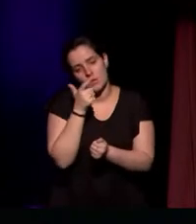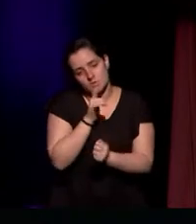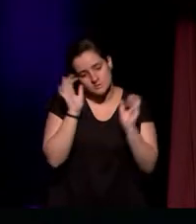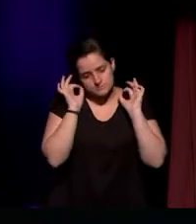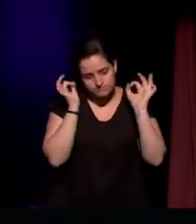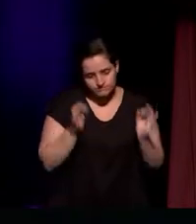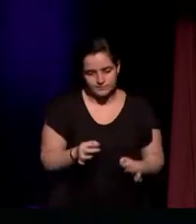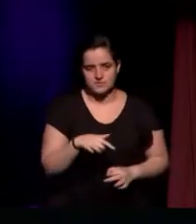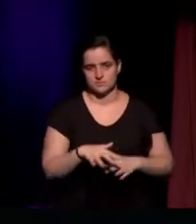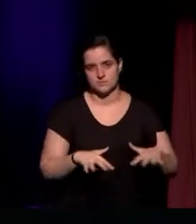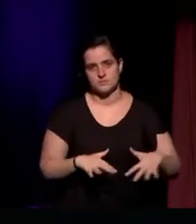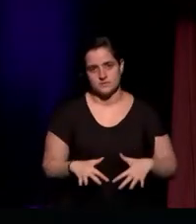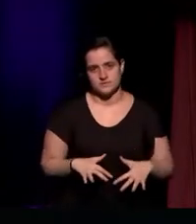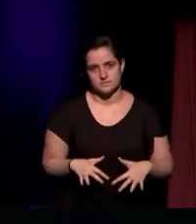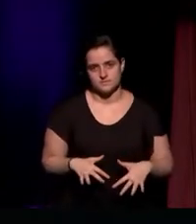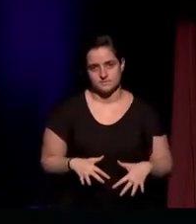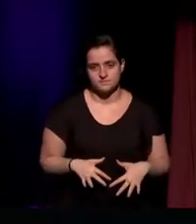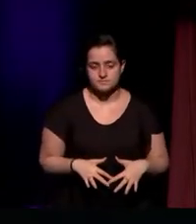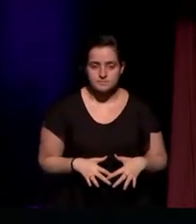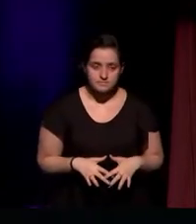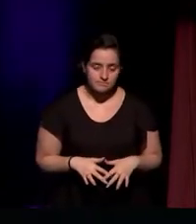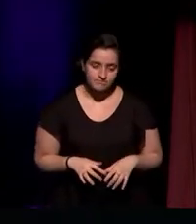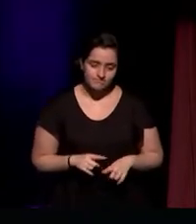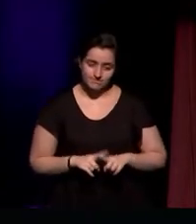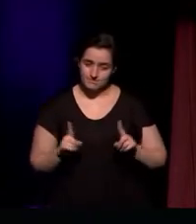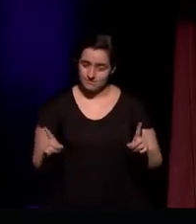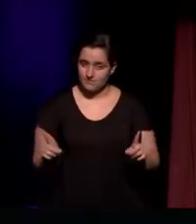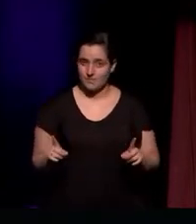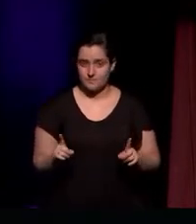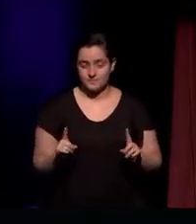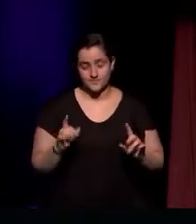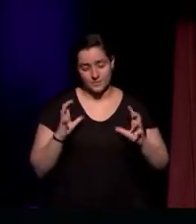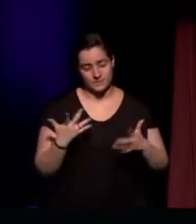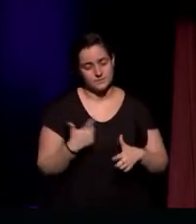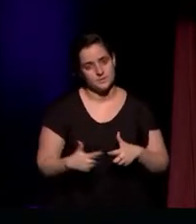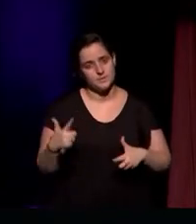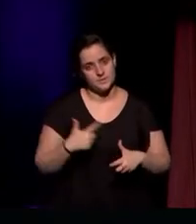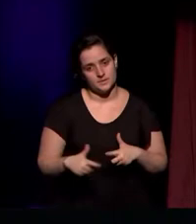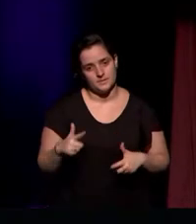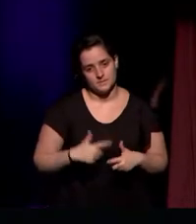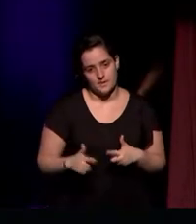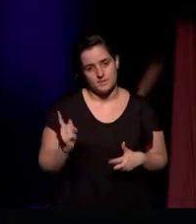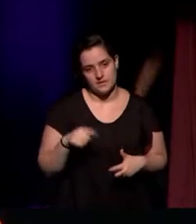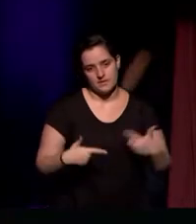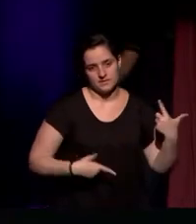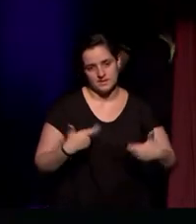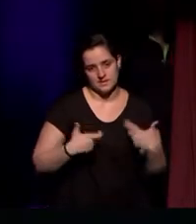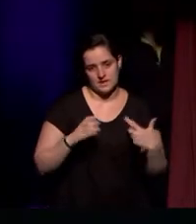But a big problem happens, begins the Civil War in 1975,